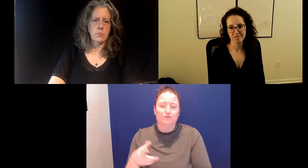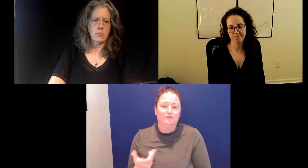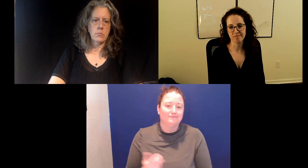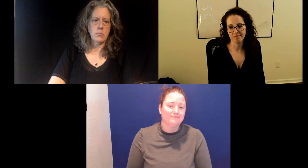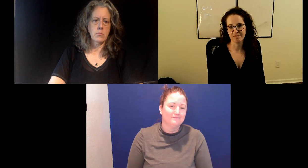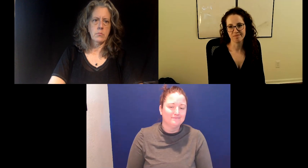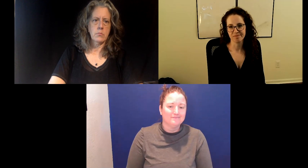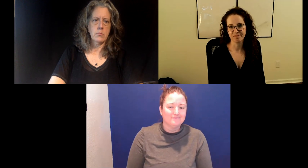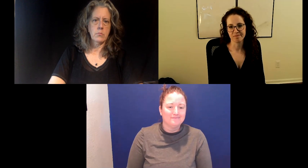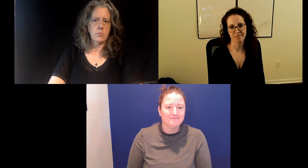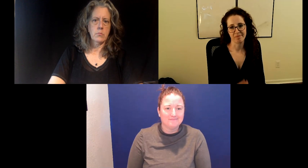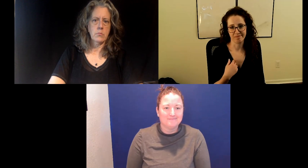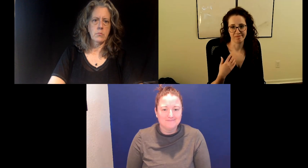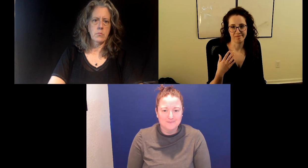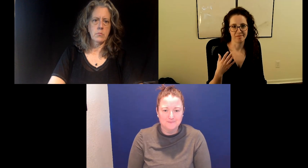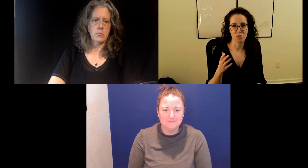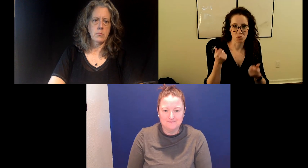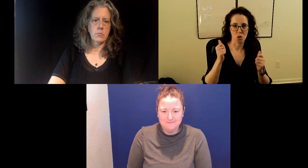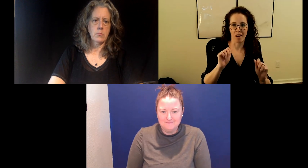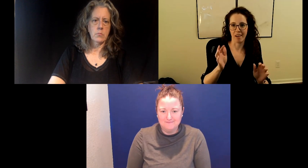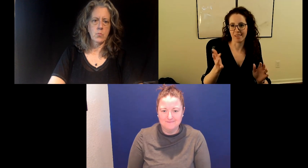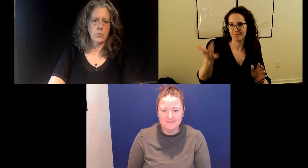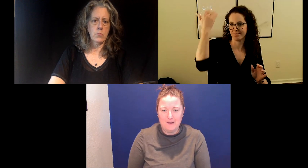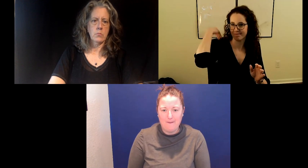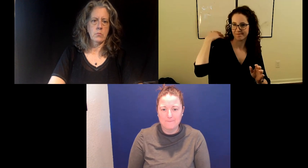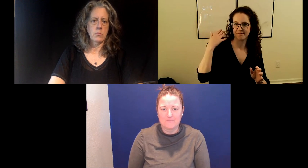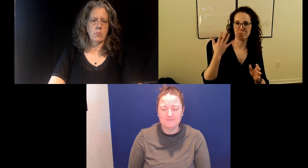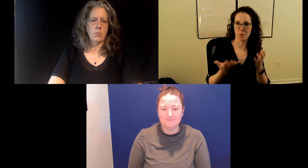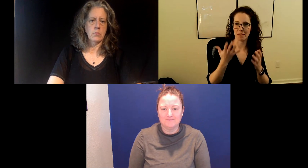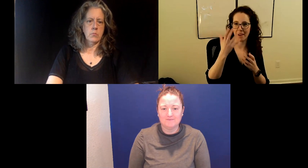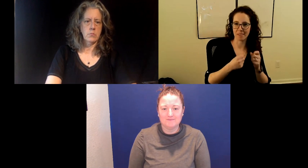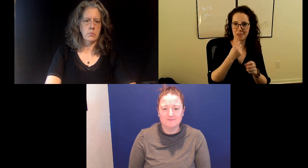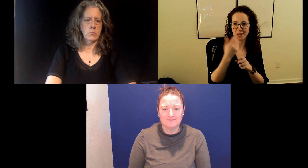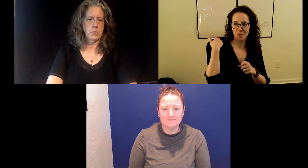hoping that the students will actually use those resources and go back and watch i have tried that